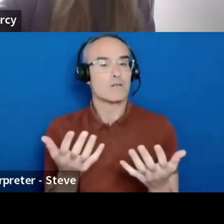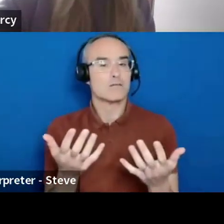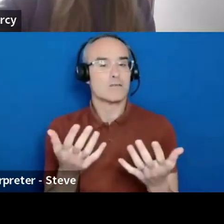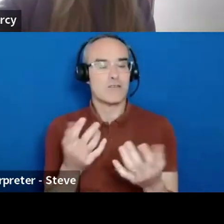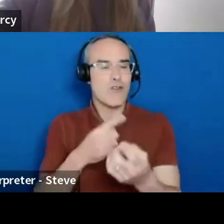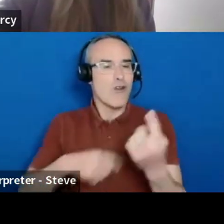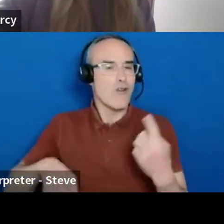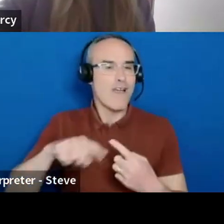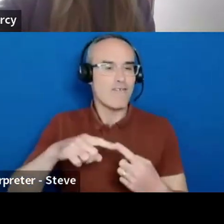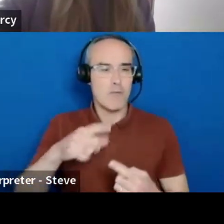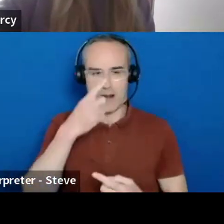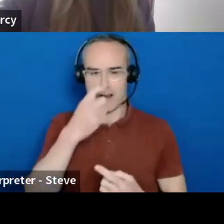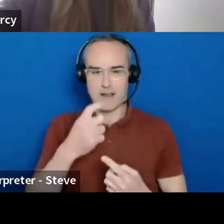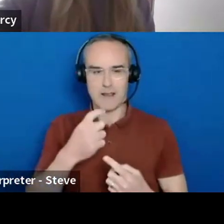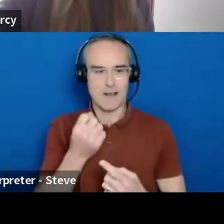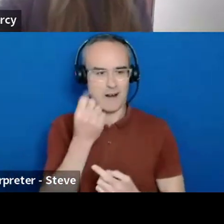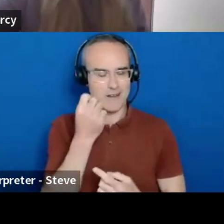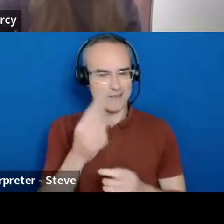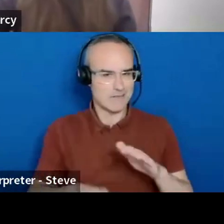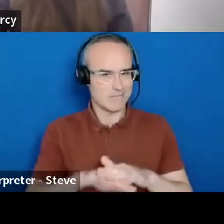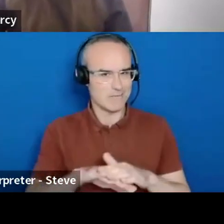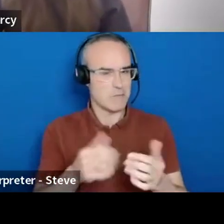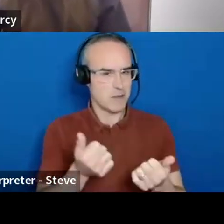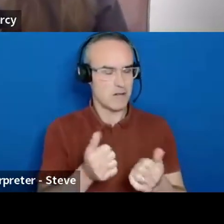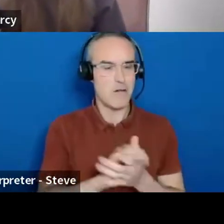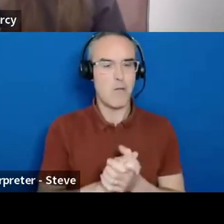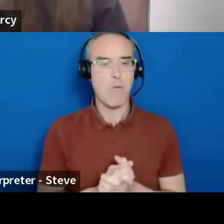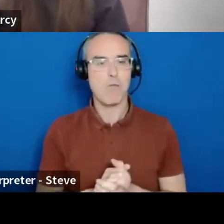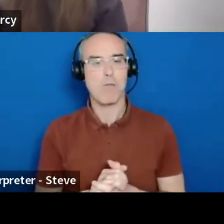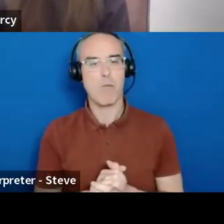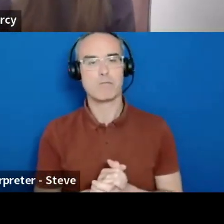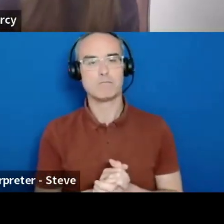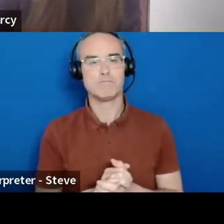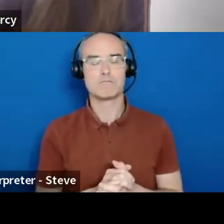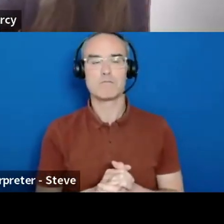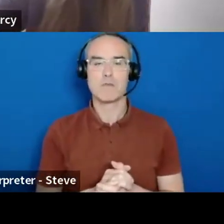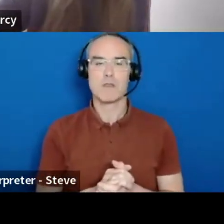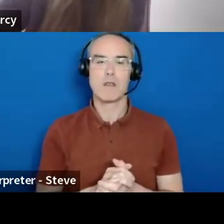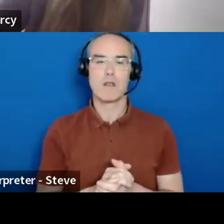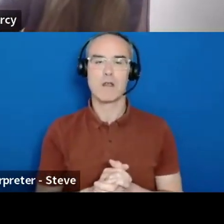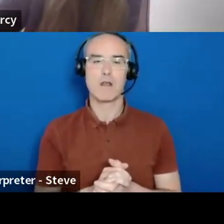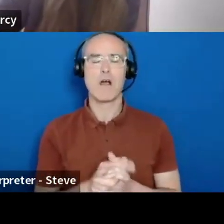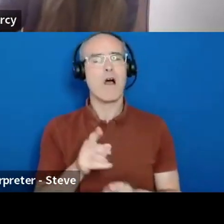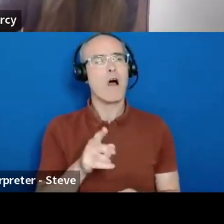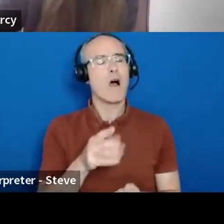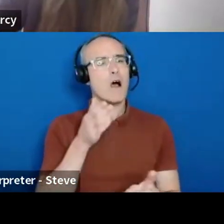can they? So I, I did notice, um-That there was somebody just asking a question about hybrid